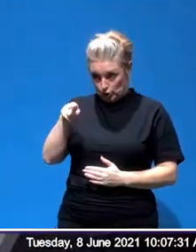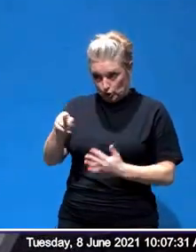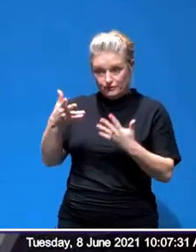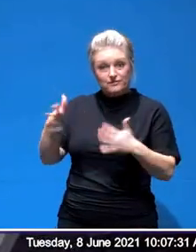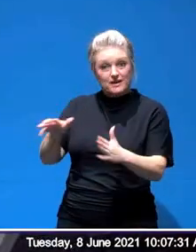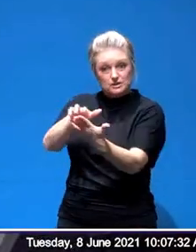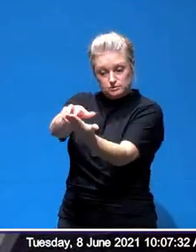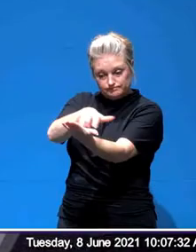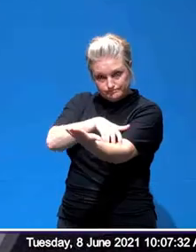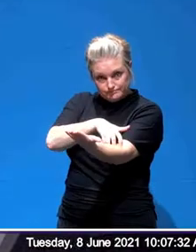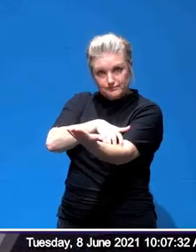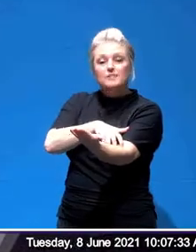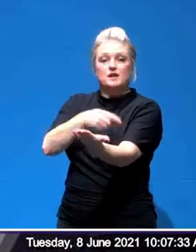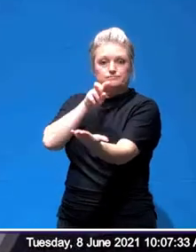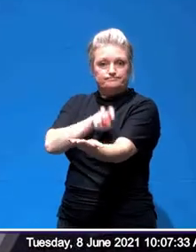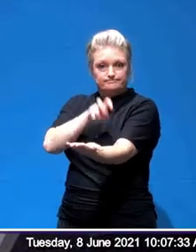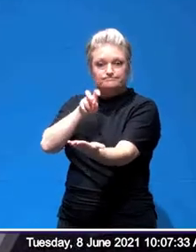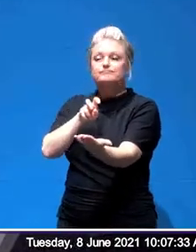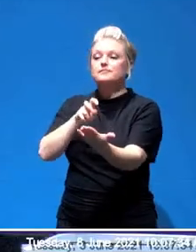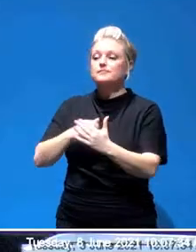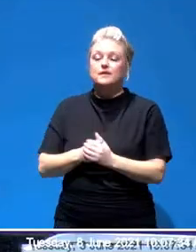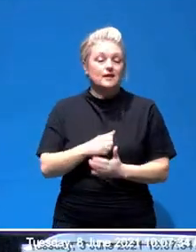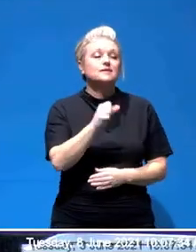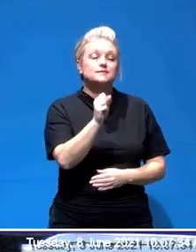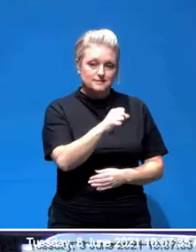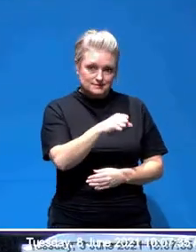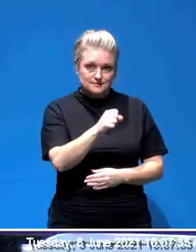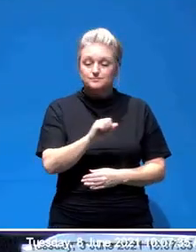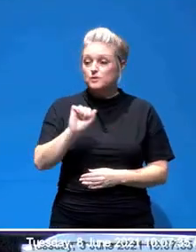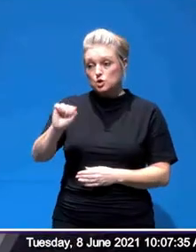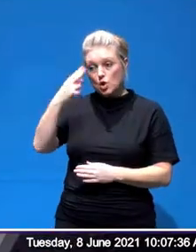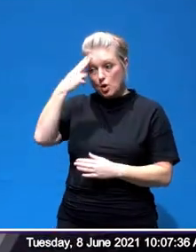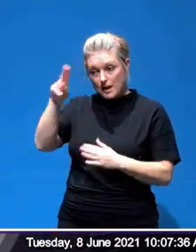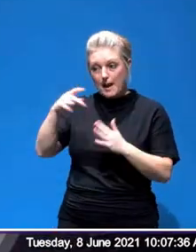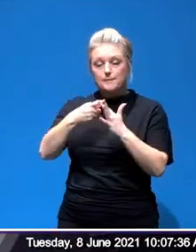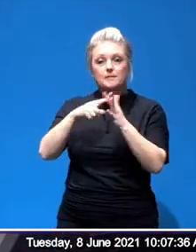You have got a copy with you? Yes. Your name is Karen Rogers? Yes, that's correct.